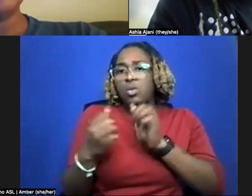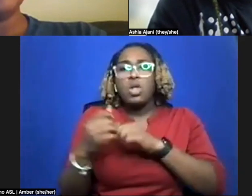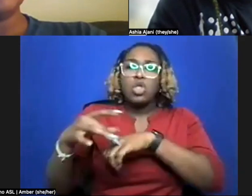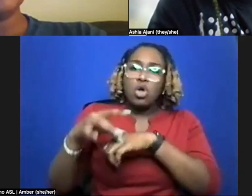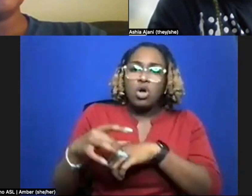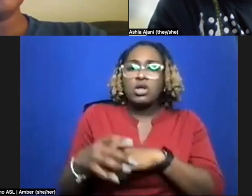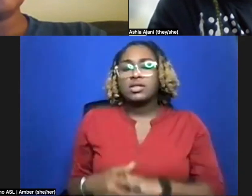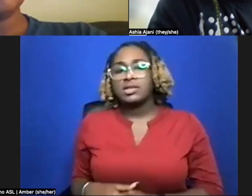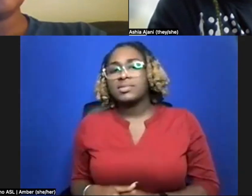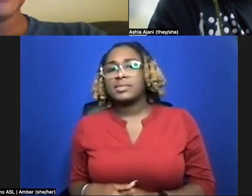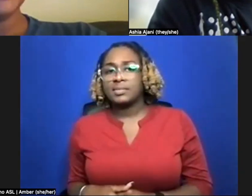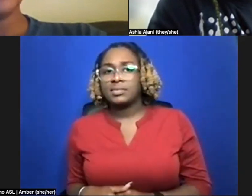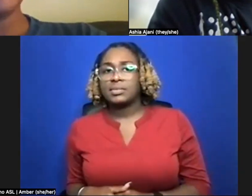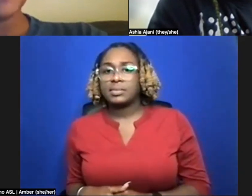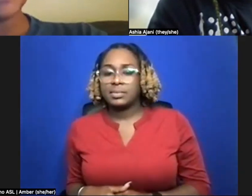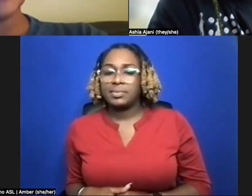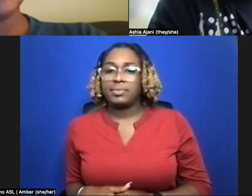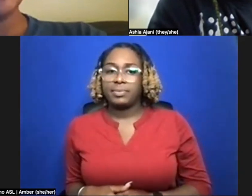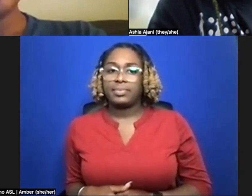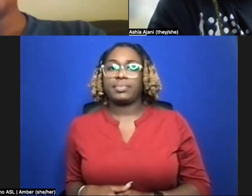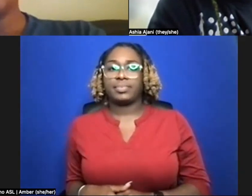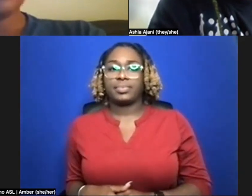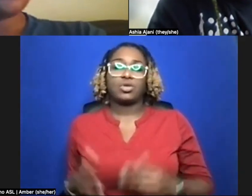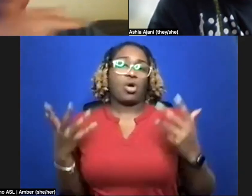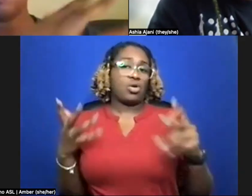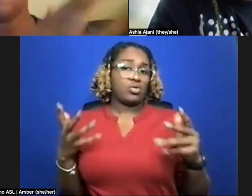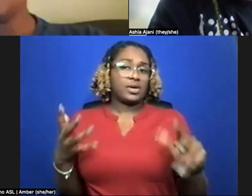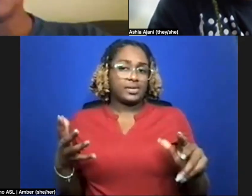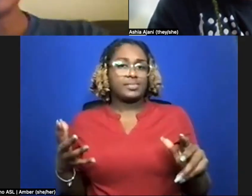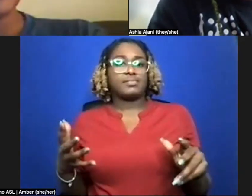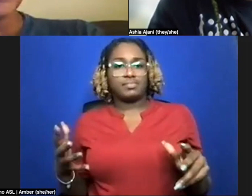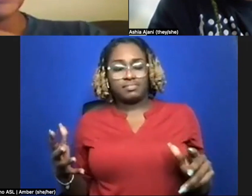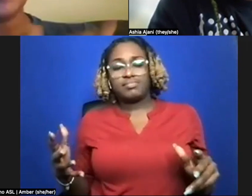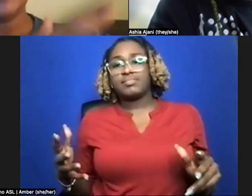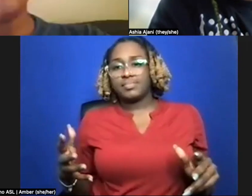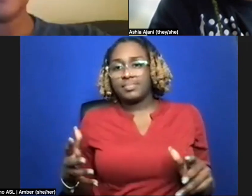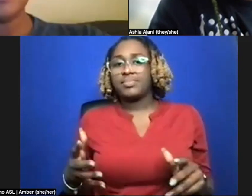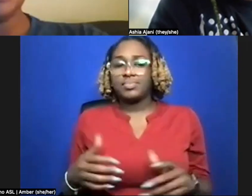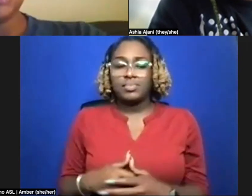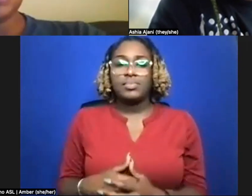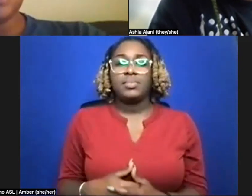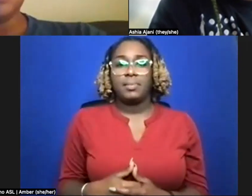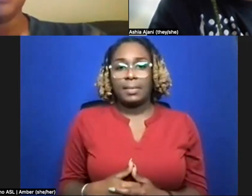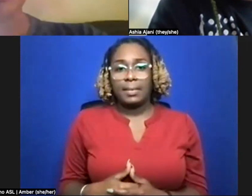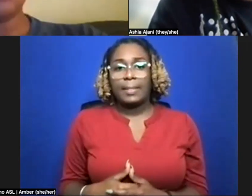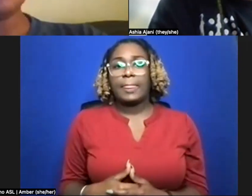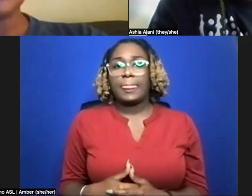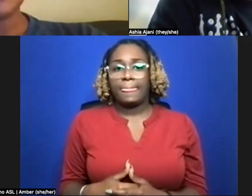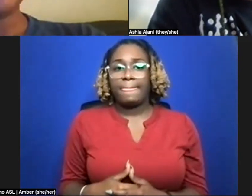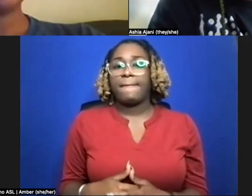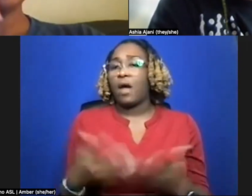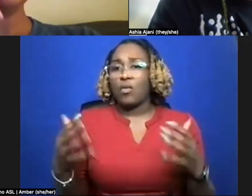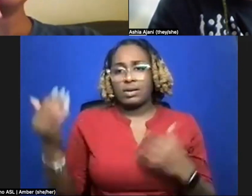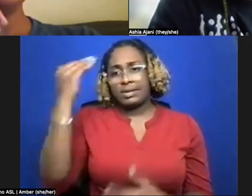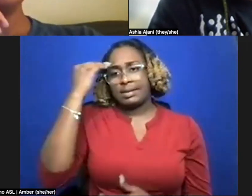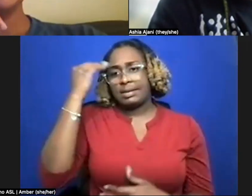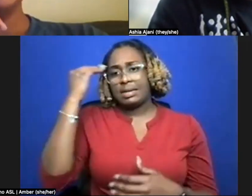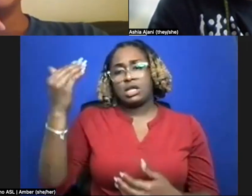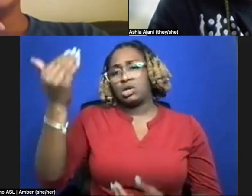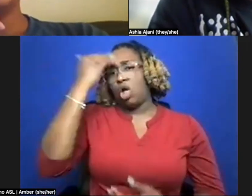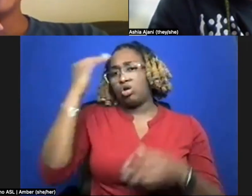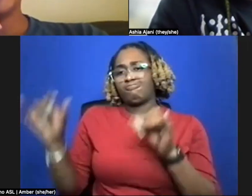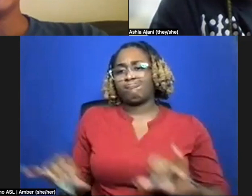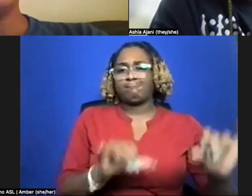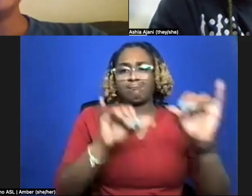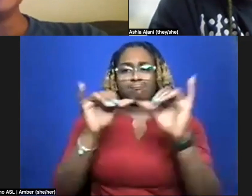it's already in this array of indigenous knowledges globally, then we also have to